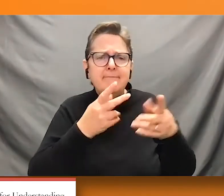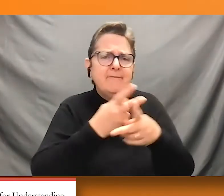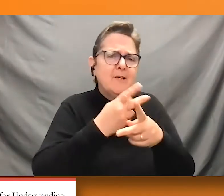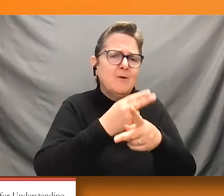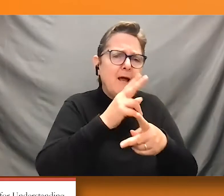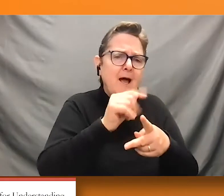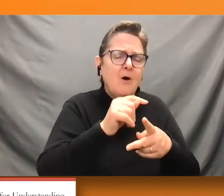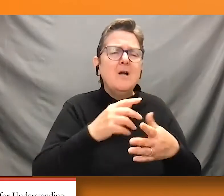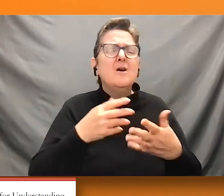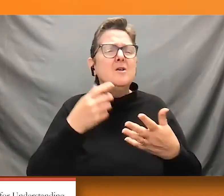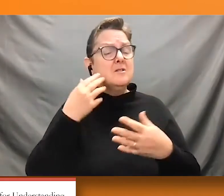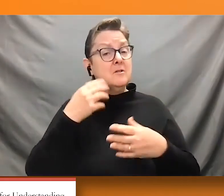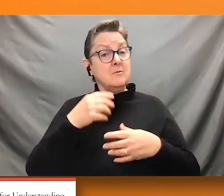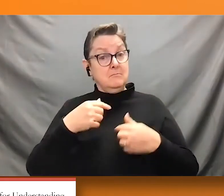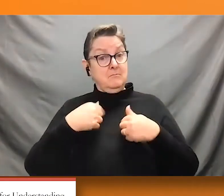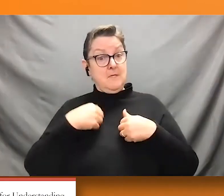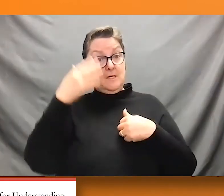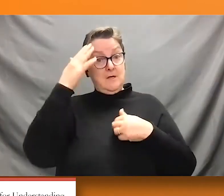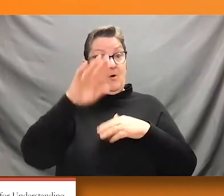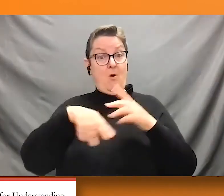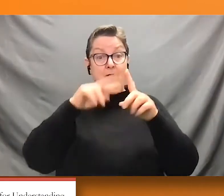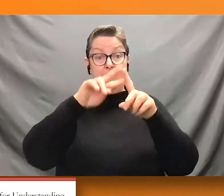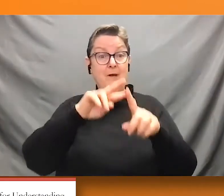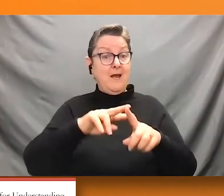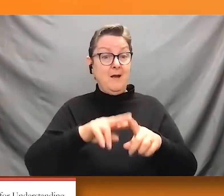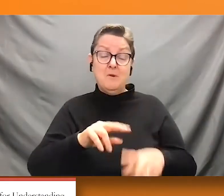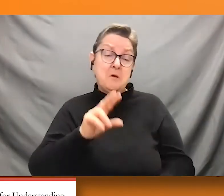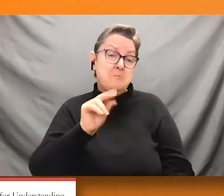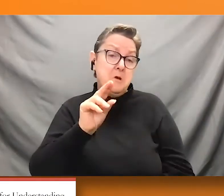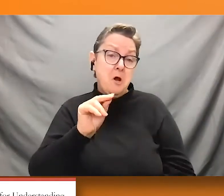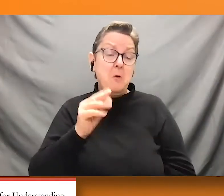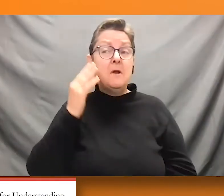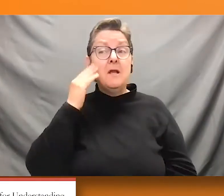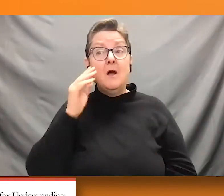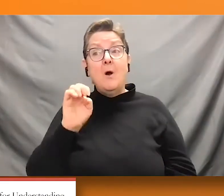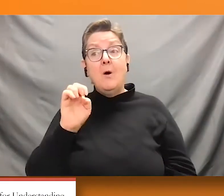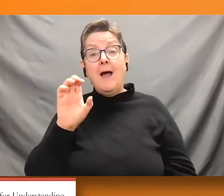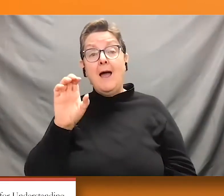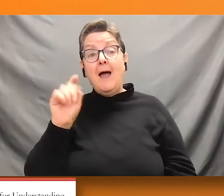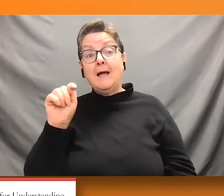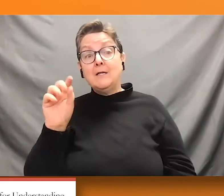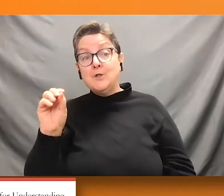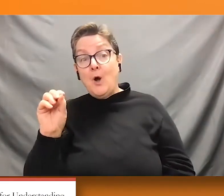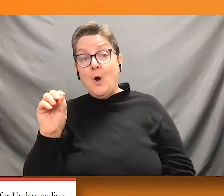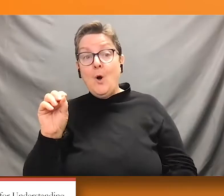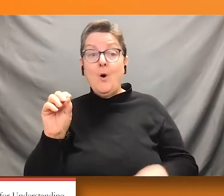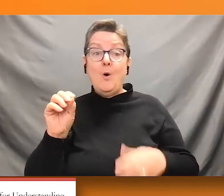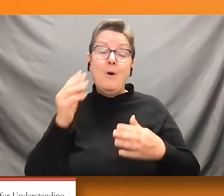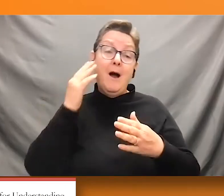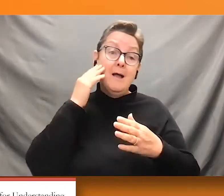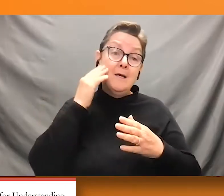but I know what "ecto" and I know what "therm" means. I know what "meso," I know what "derm" means. So, I can use kind of my knowledge of